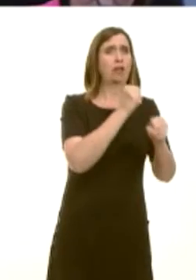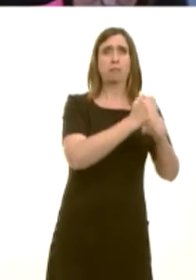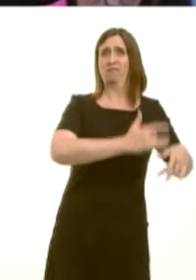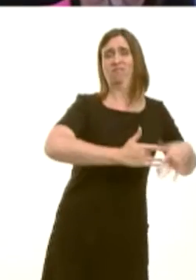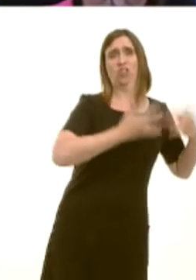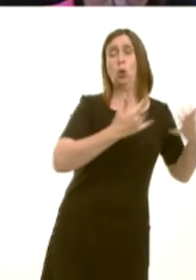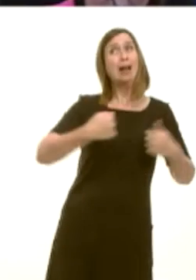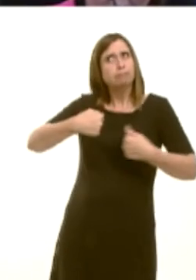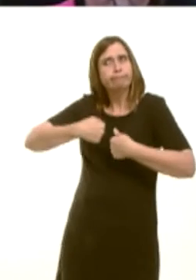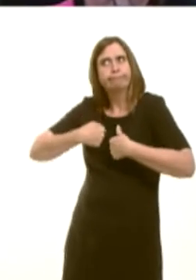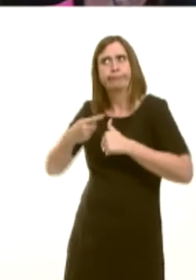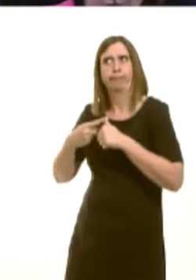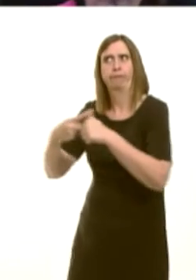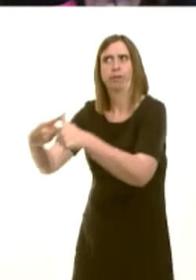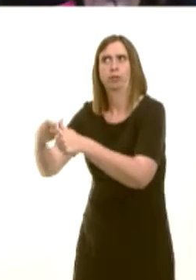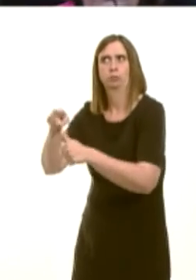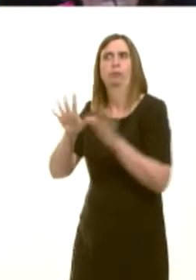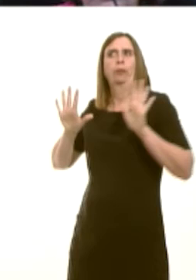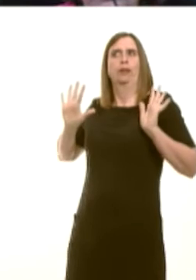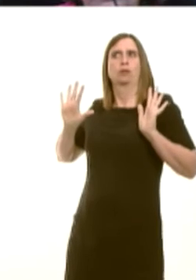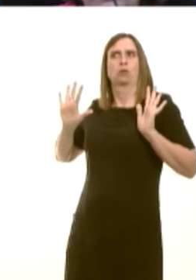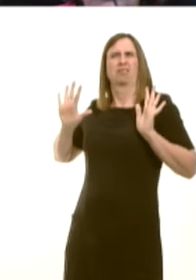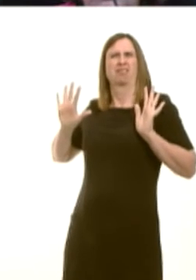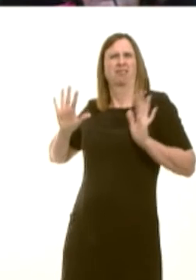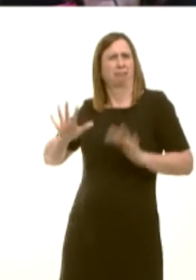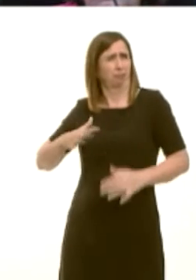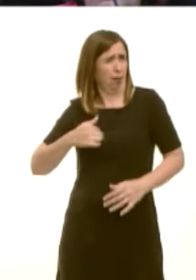but is merely the advice that I have givení. Andrew R.T. Davies: This sounds like professional